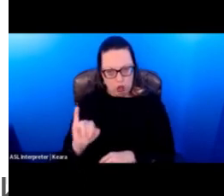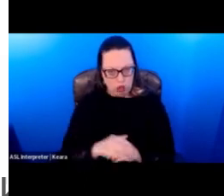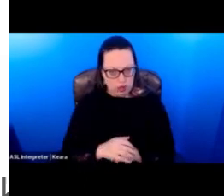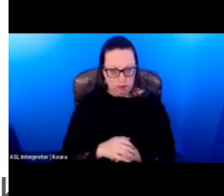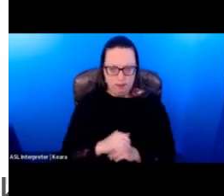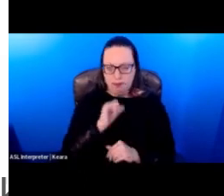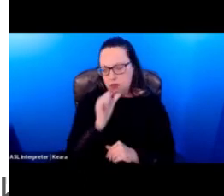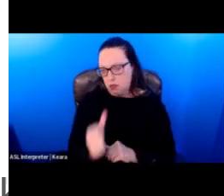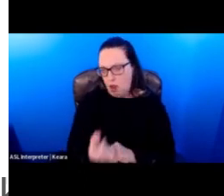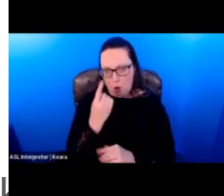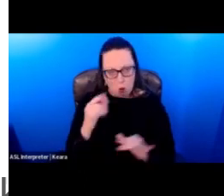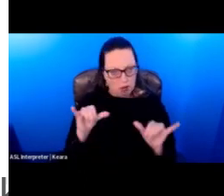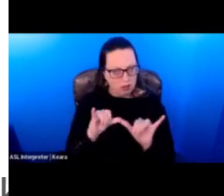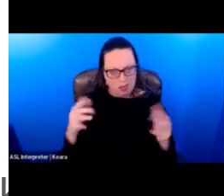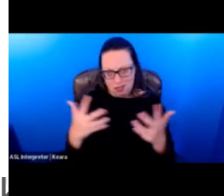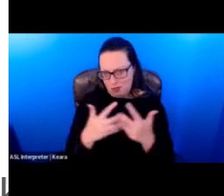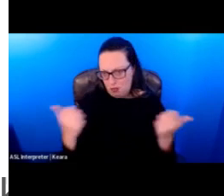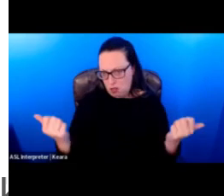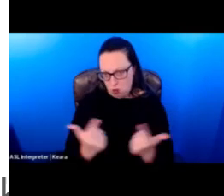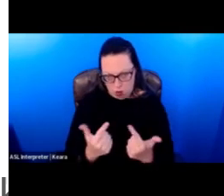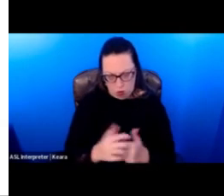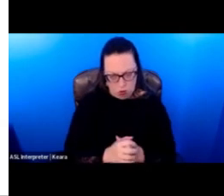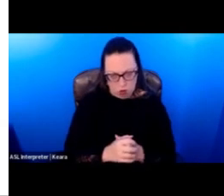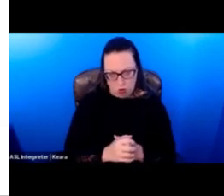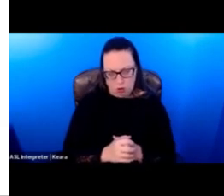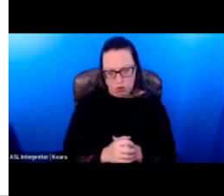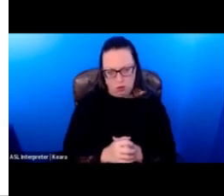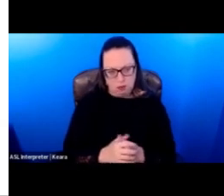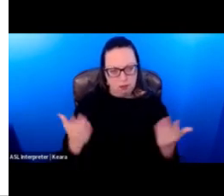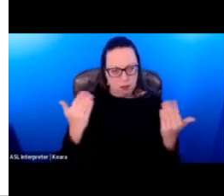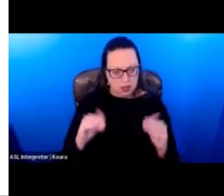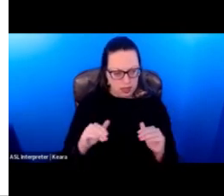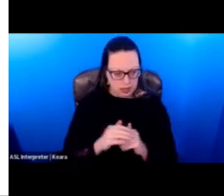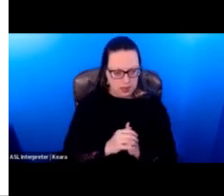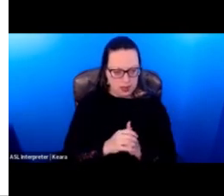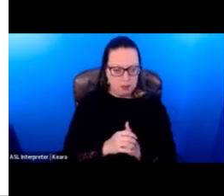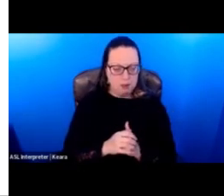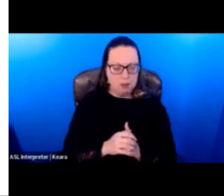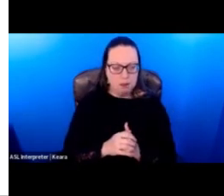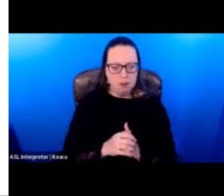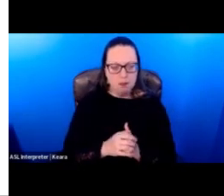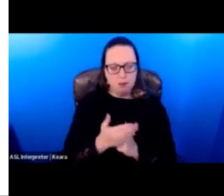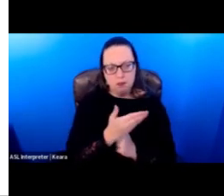all. So going on to the next slide, we'll just start to wrap with a few other resources that